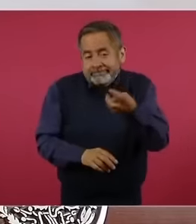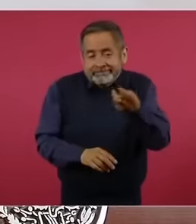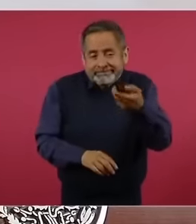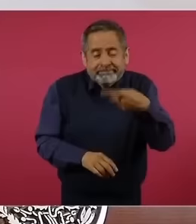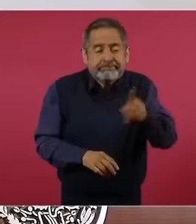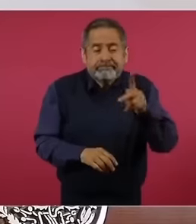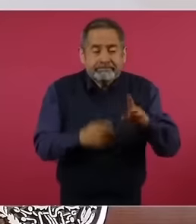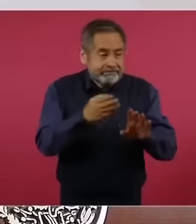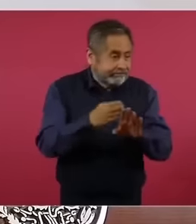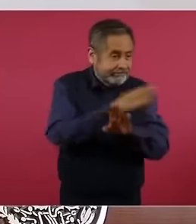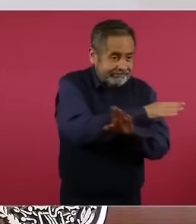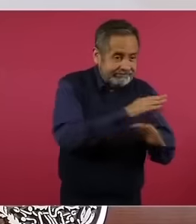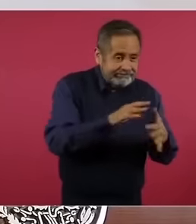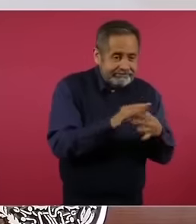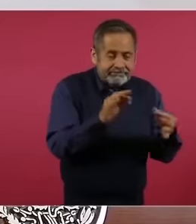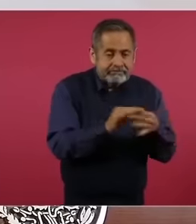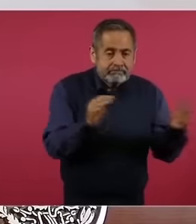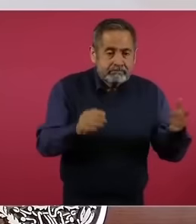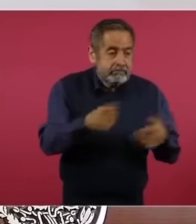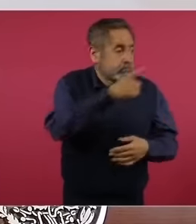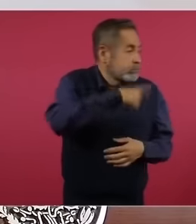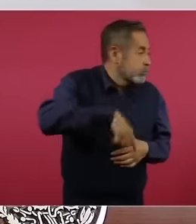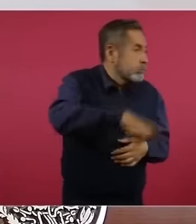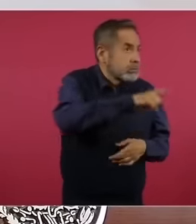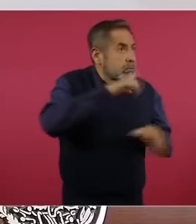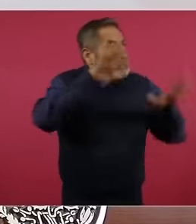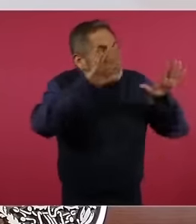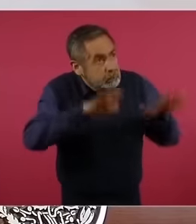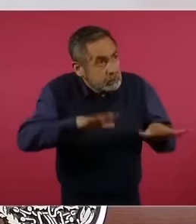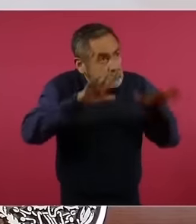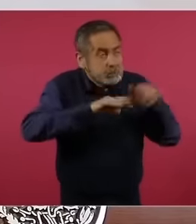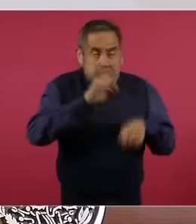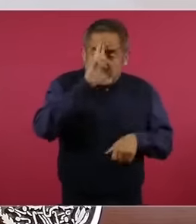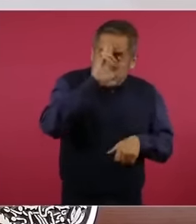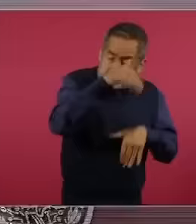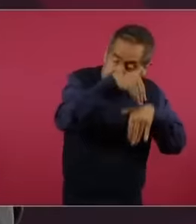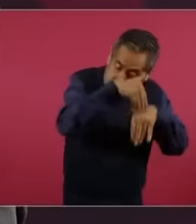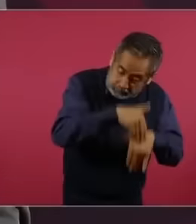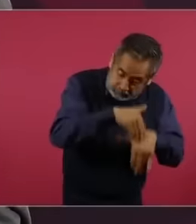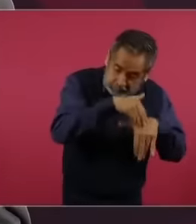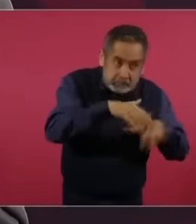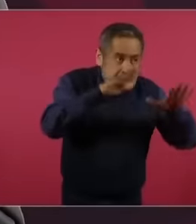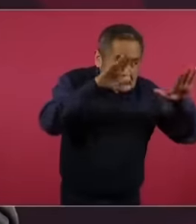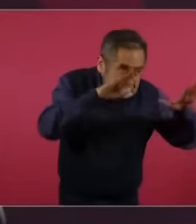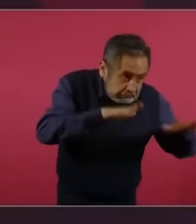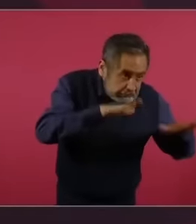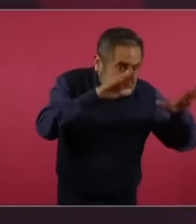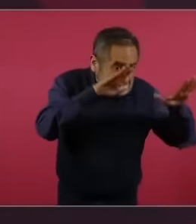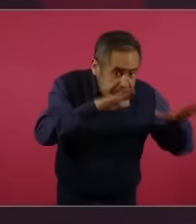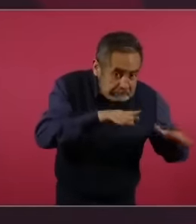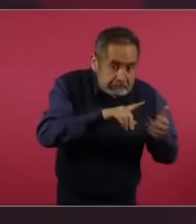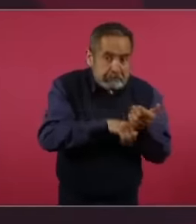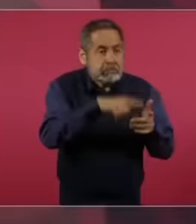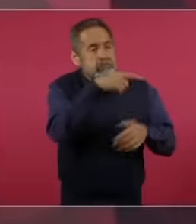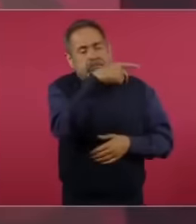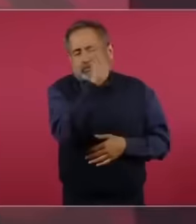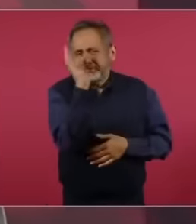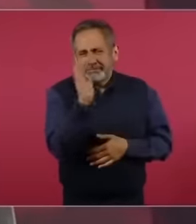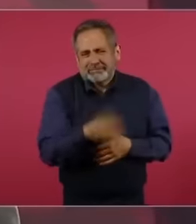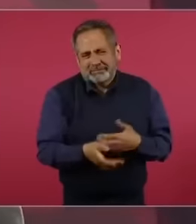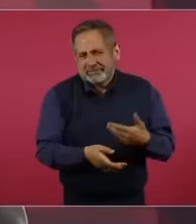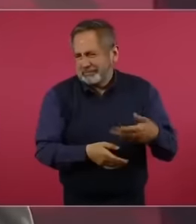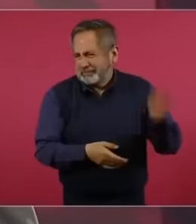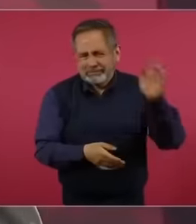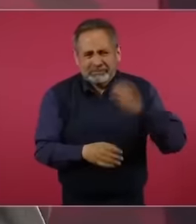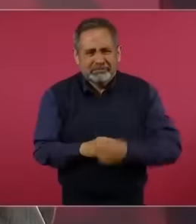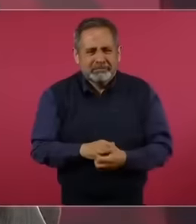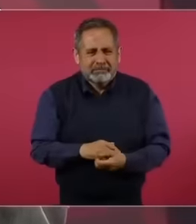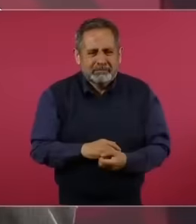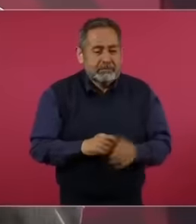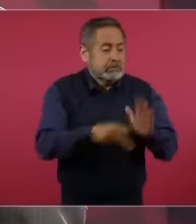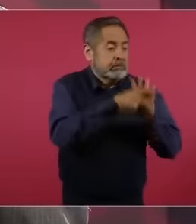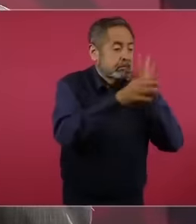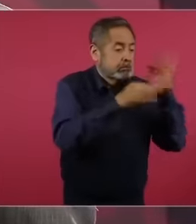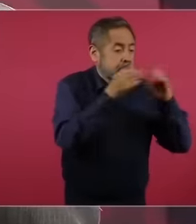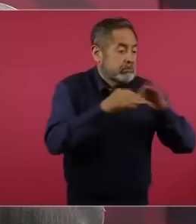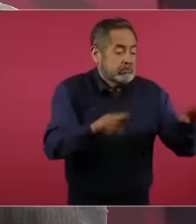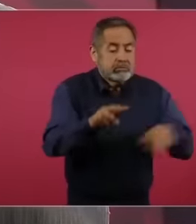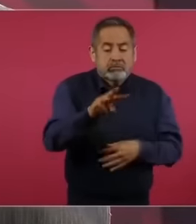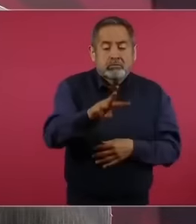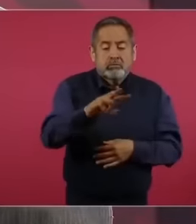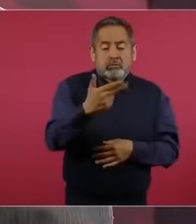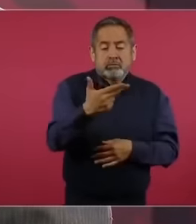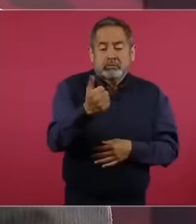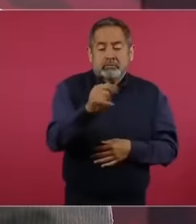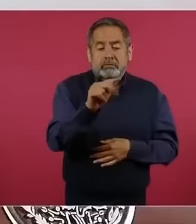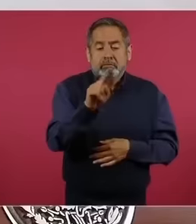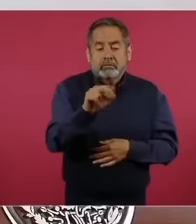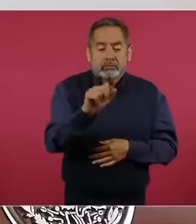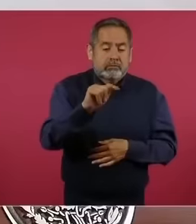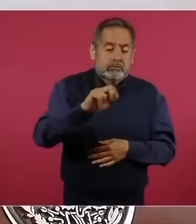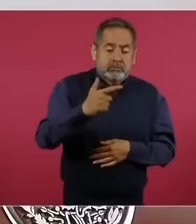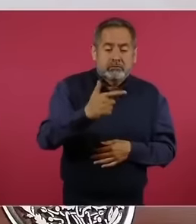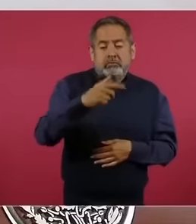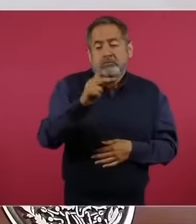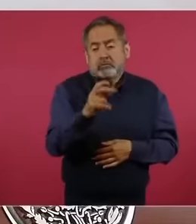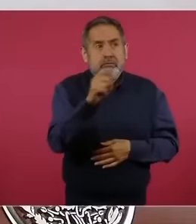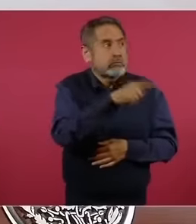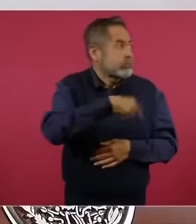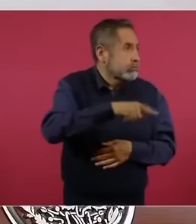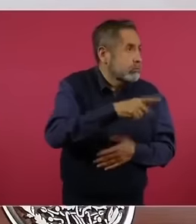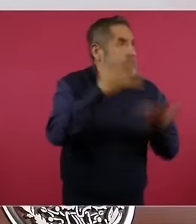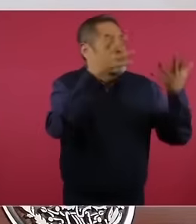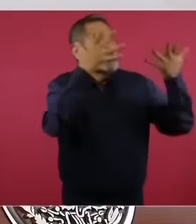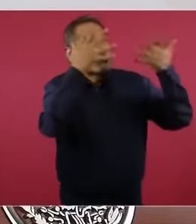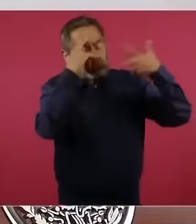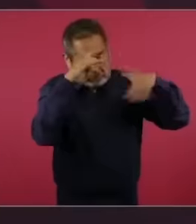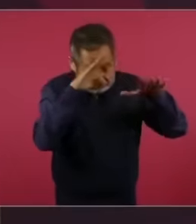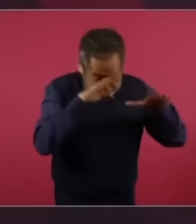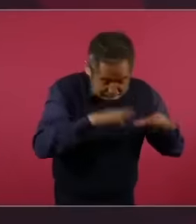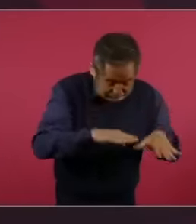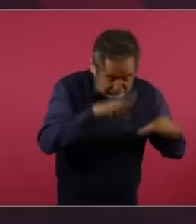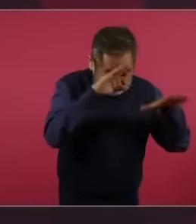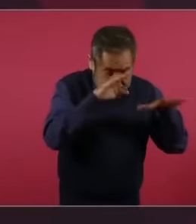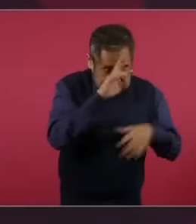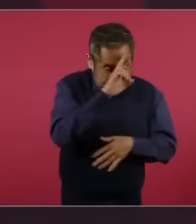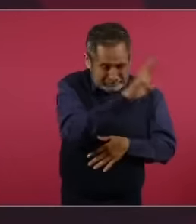oh oh, there was an editorial in the Washington Post. Oh no this well